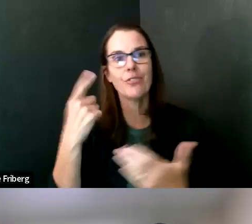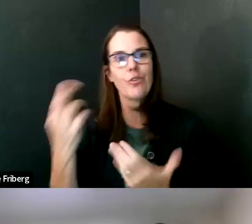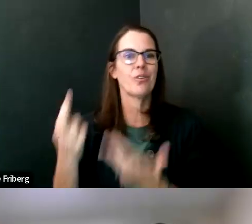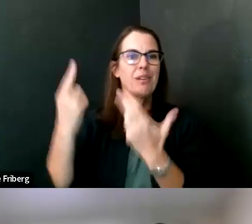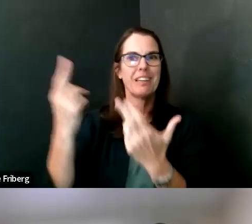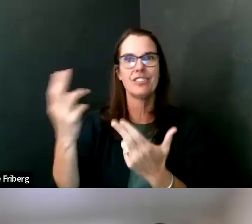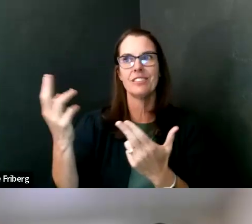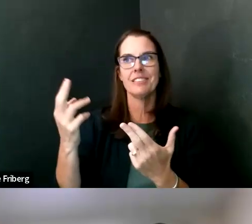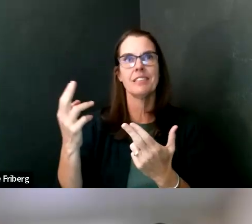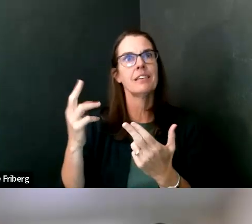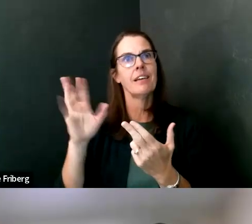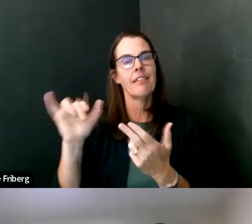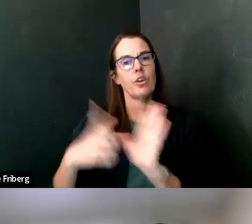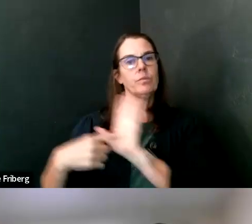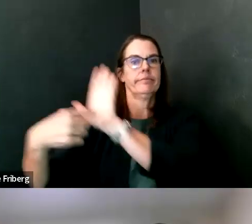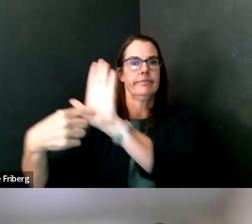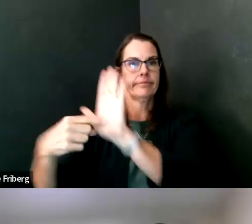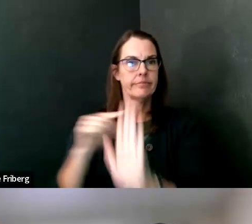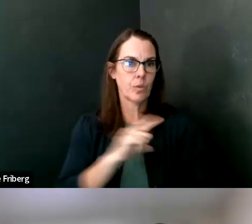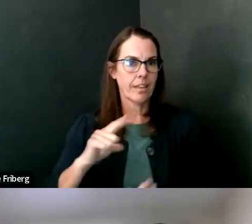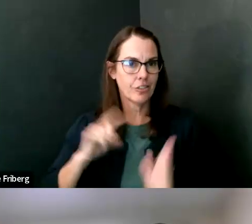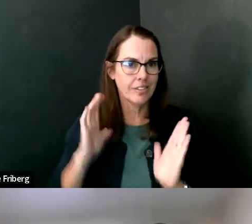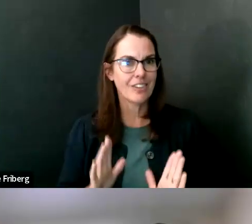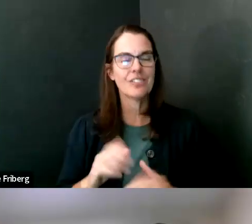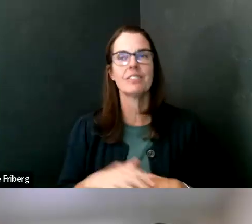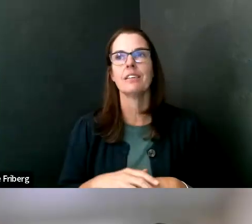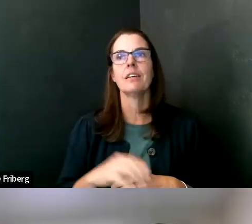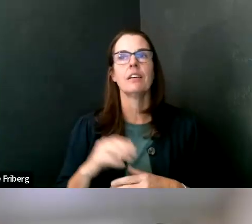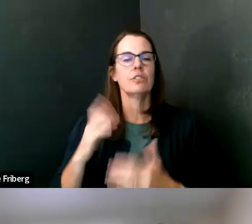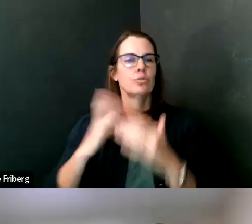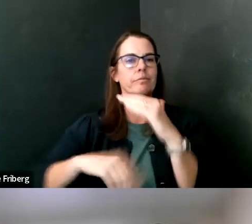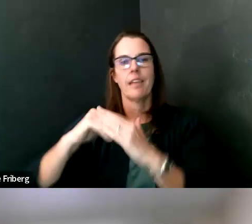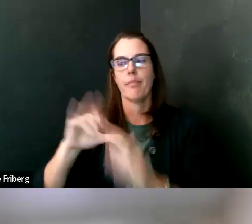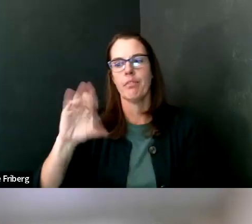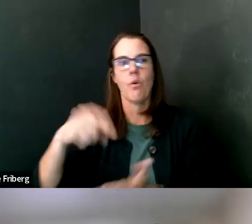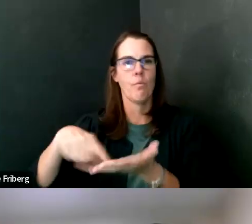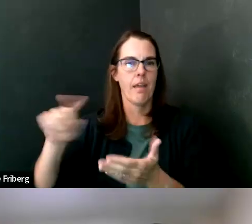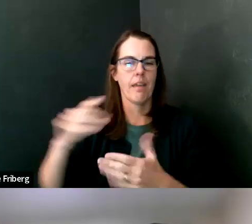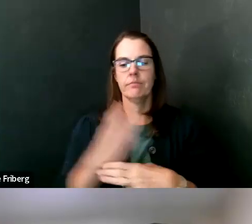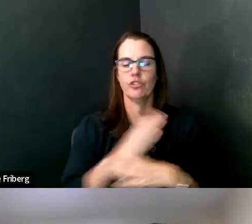that you did put forward to the legislators, cap the co-pay and share the savings. Um I'm hoping